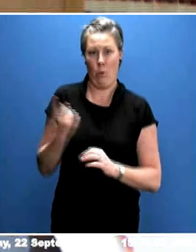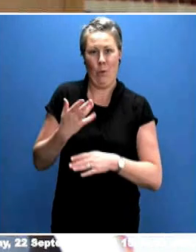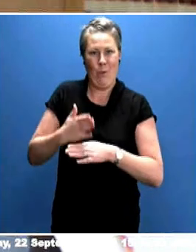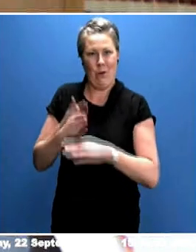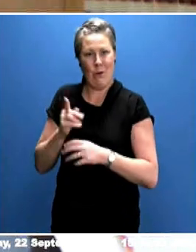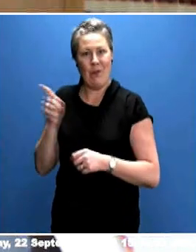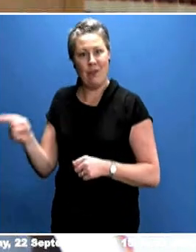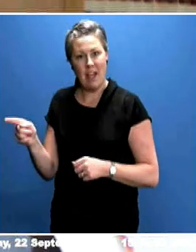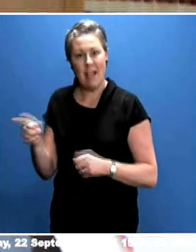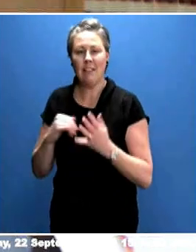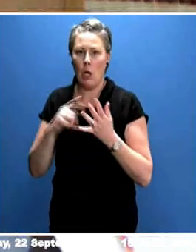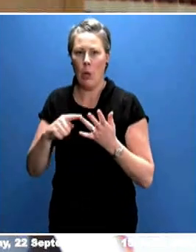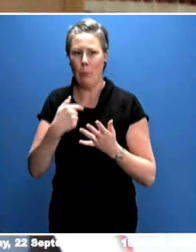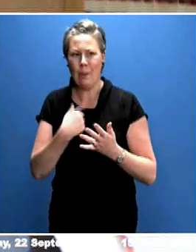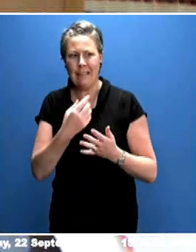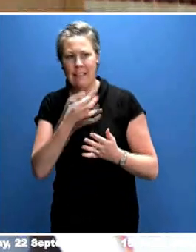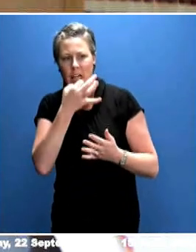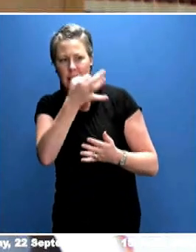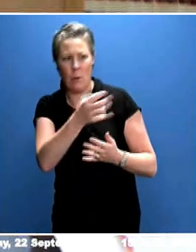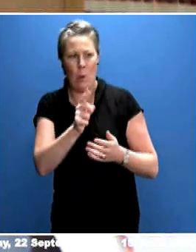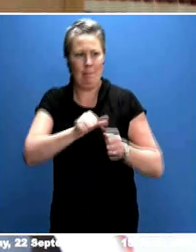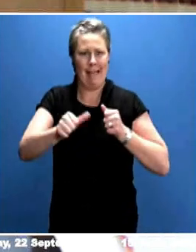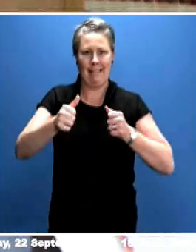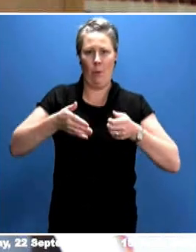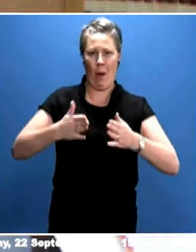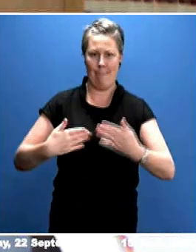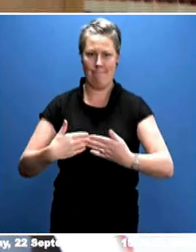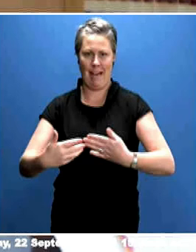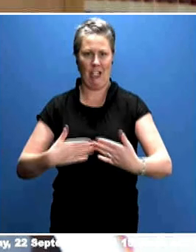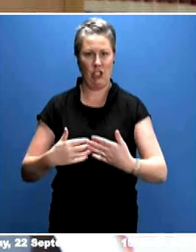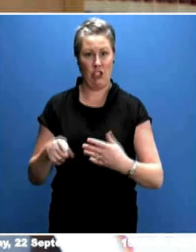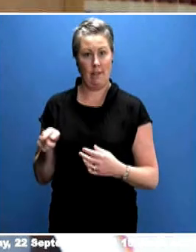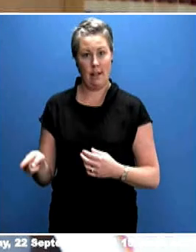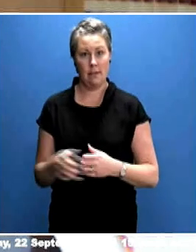advice about how we manage that. Any plans of moving?